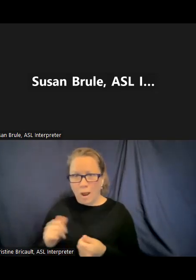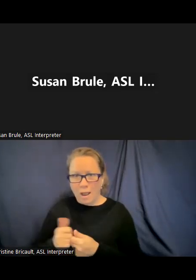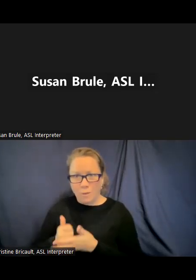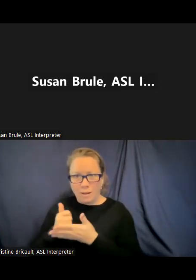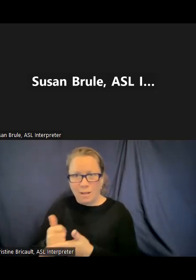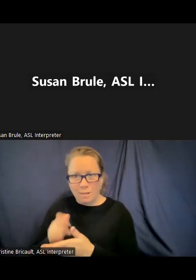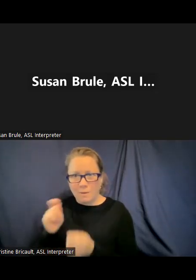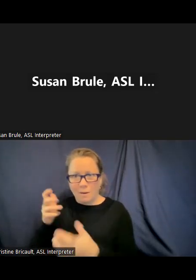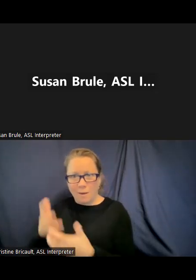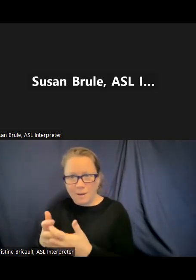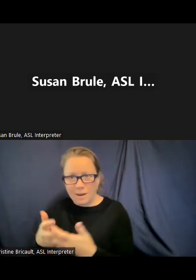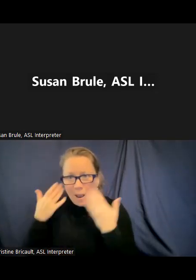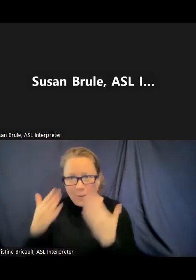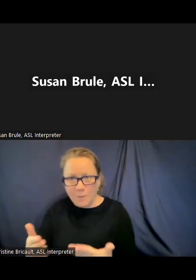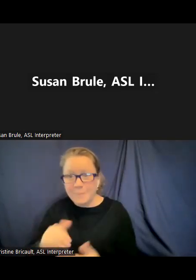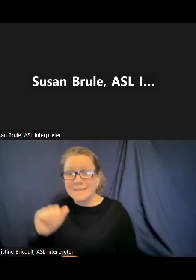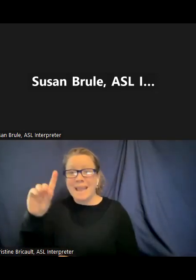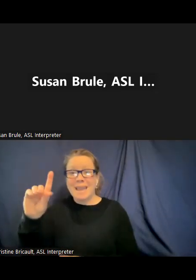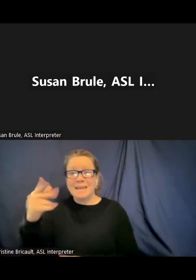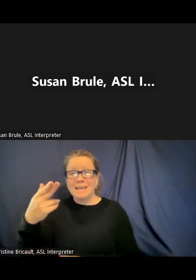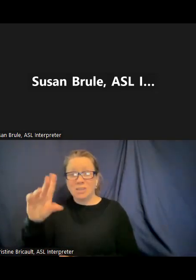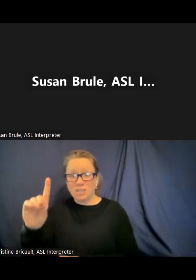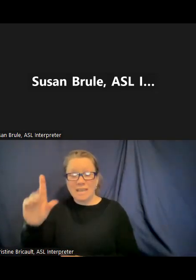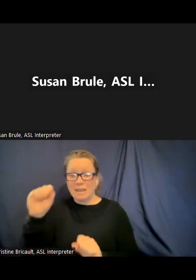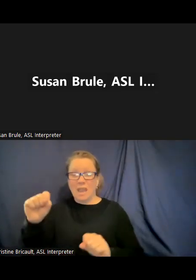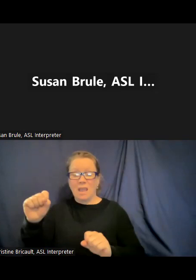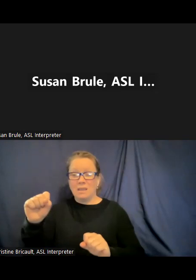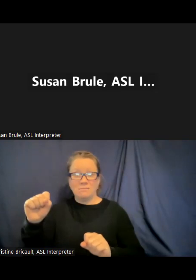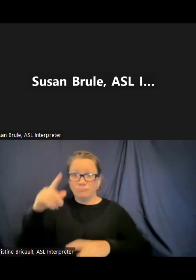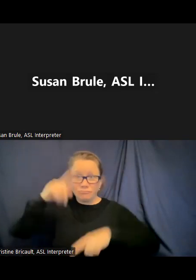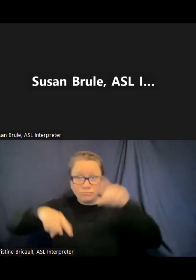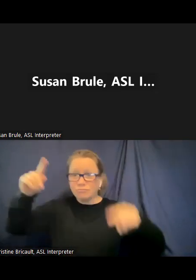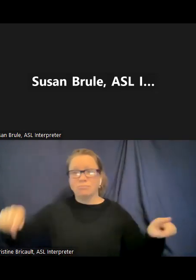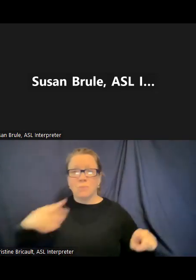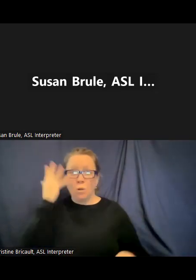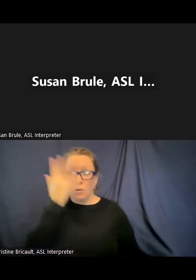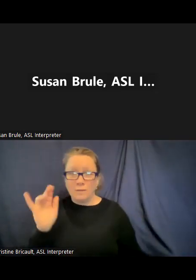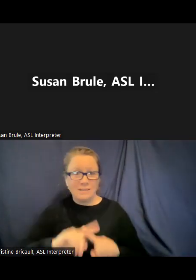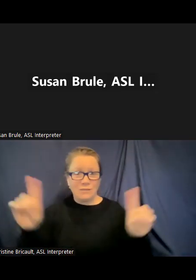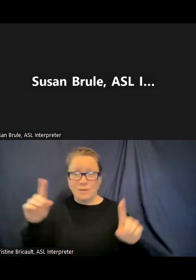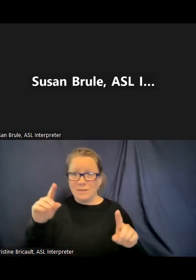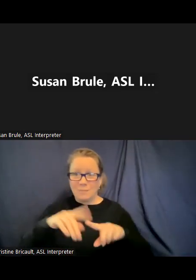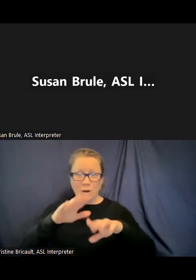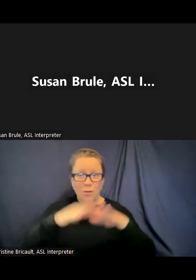Because ADHD can manifest itself in a lot of different ways, and there's a lot of different functional